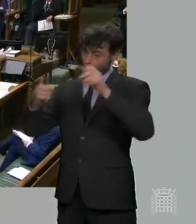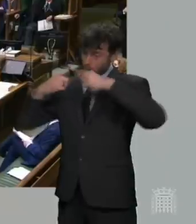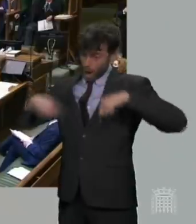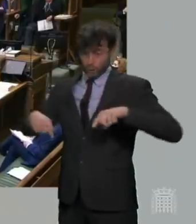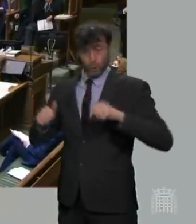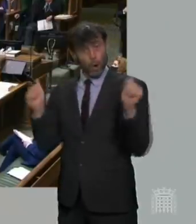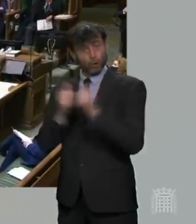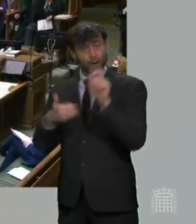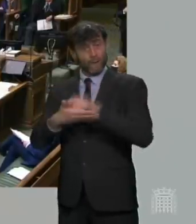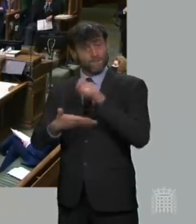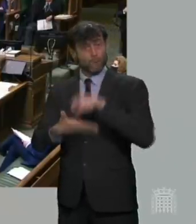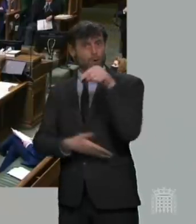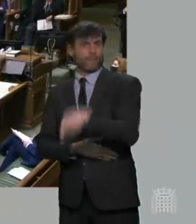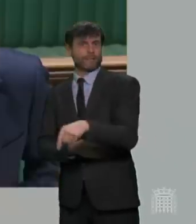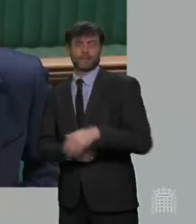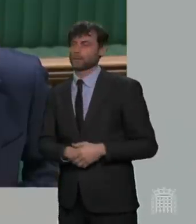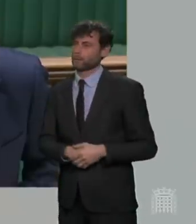The last time that we put this to a vote, the right hon. and learned Gentleman voted against it,